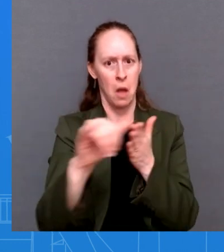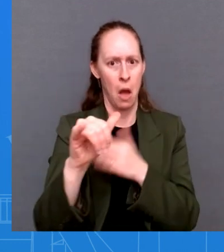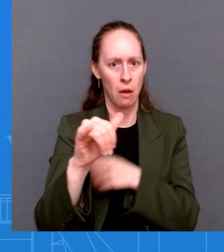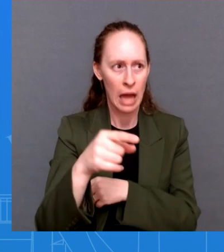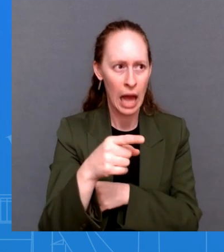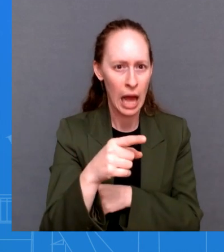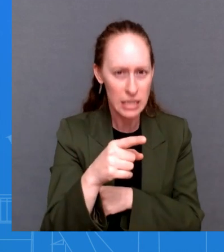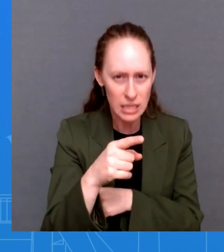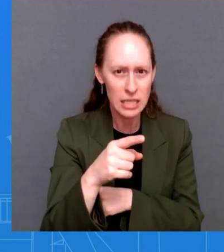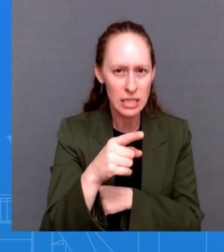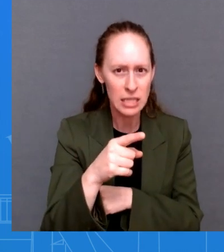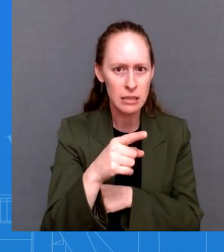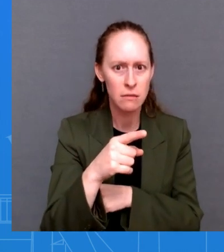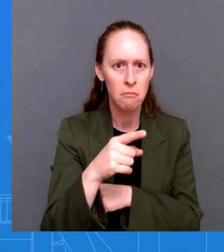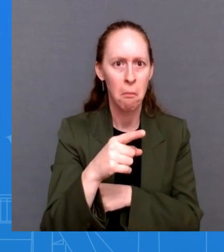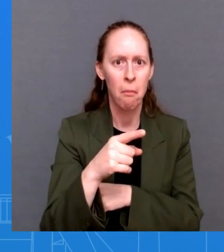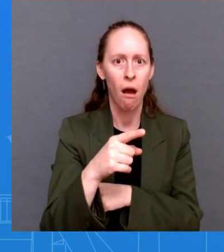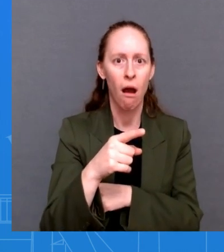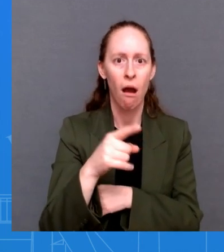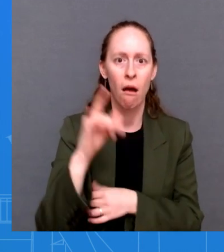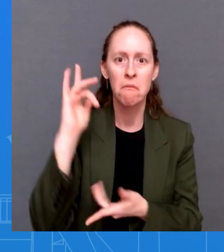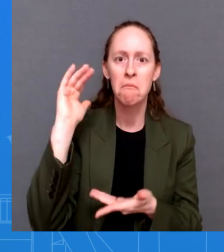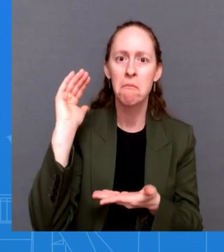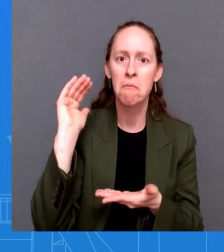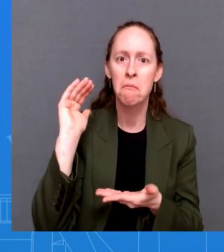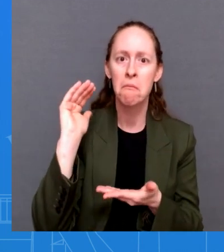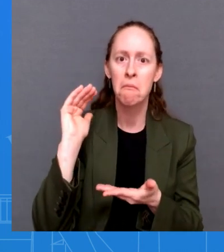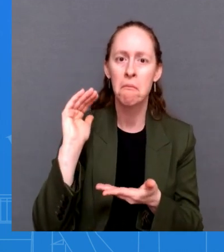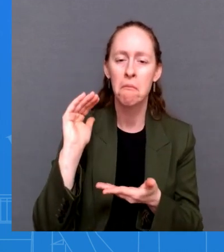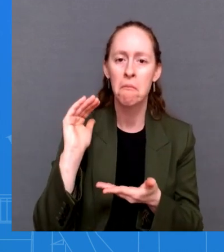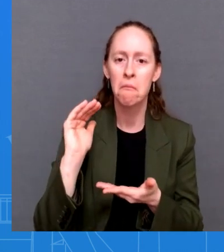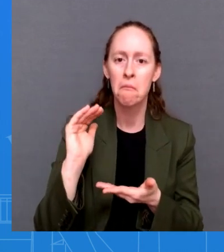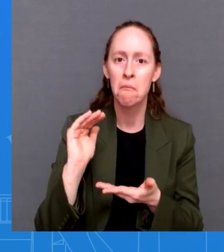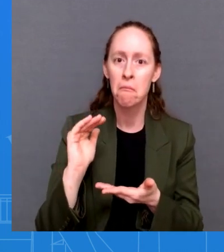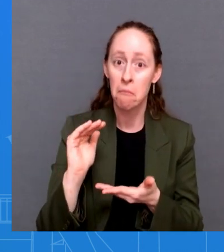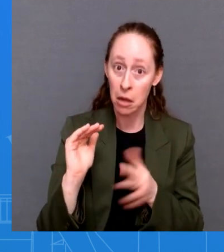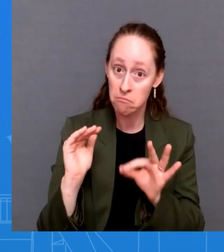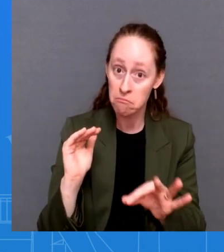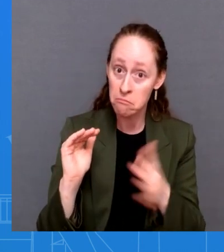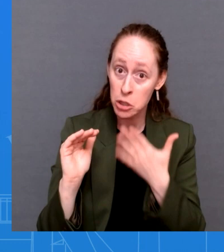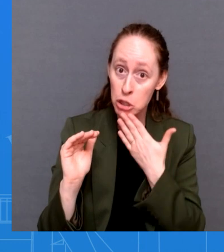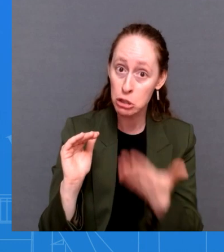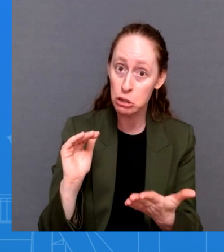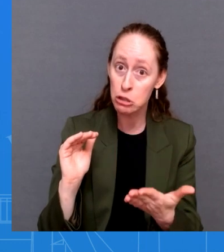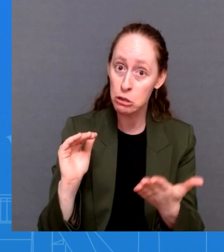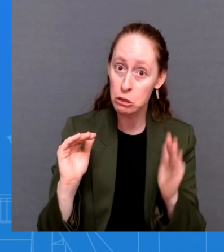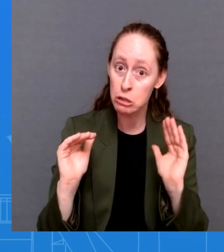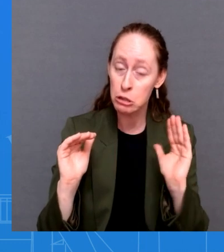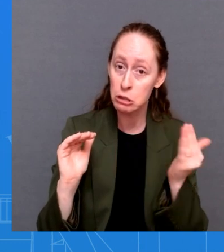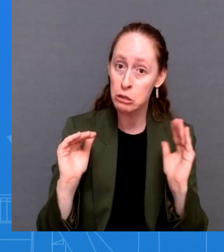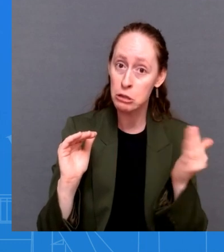if you think this is a real signal, could it be a turning point? And what does it mean about how to move forward? Mr. Fenton: Yeah, let me I'll go.